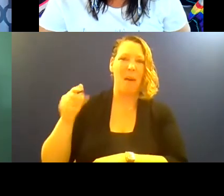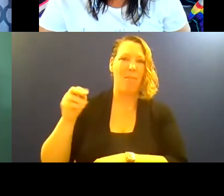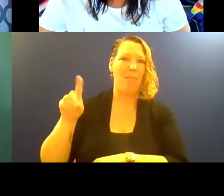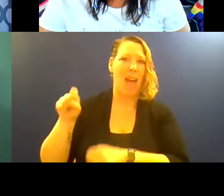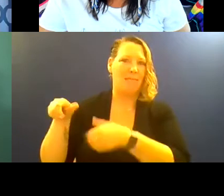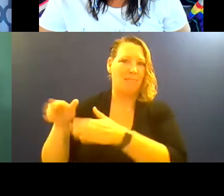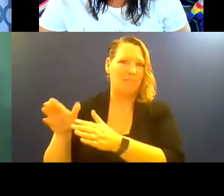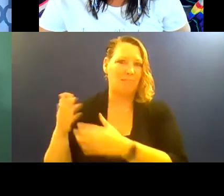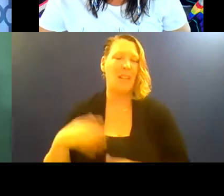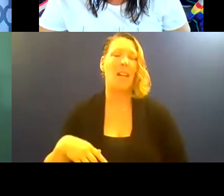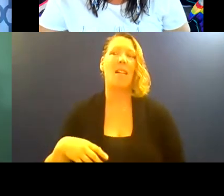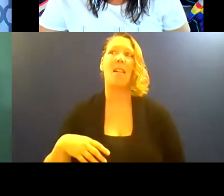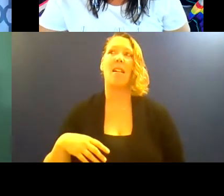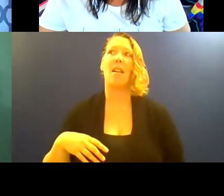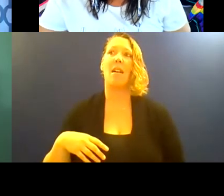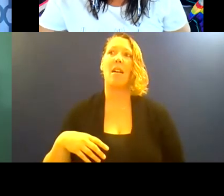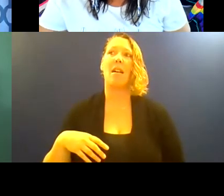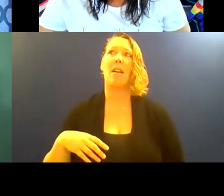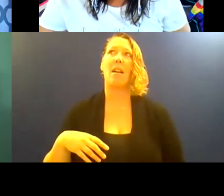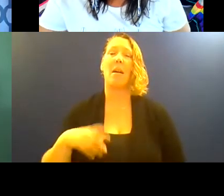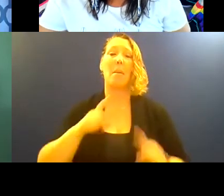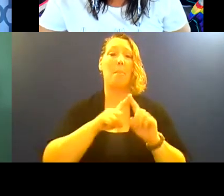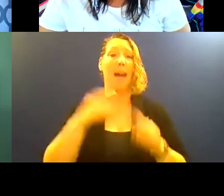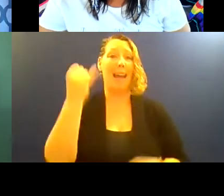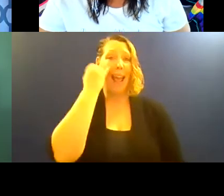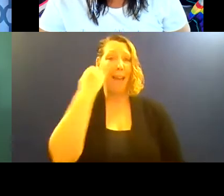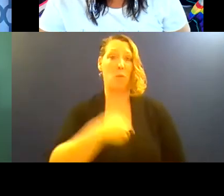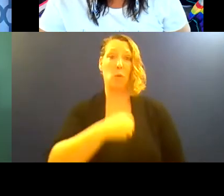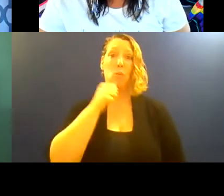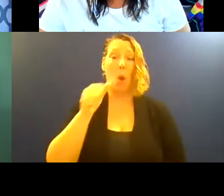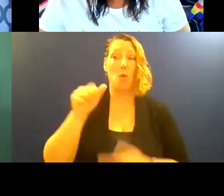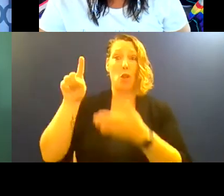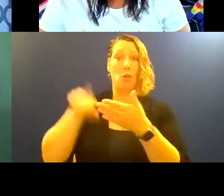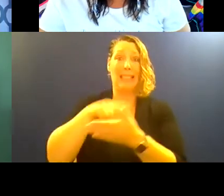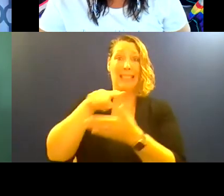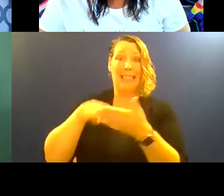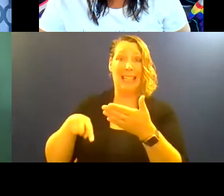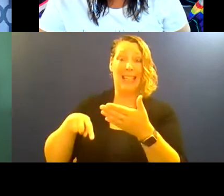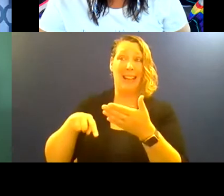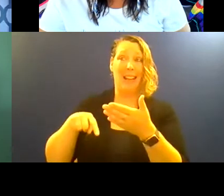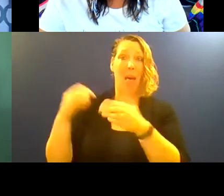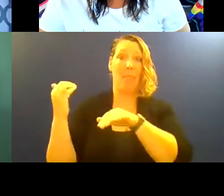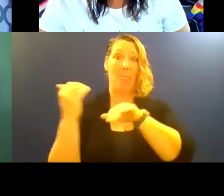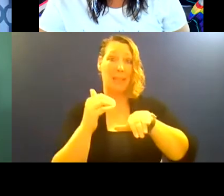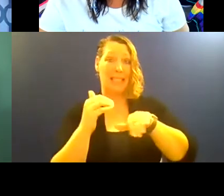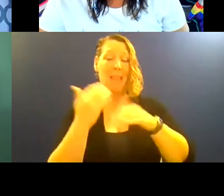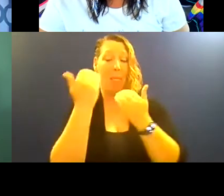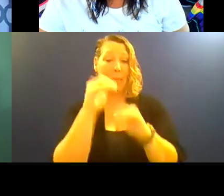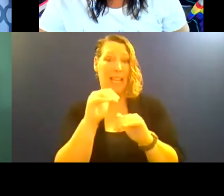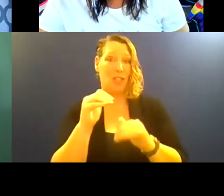But, if we don't critique the limitations of those methodologies